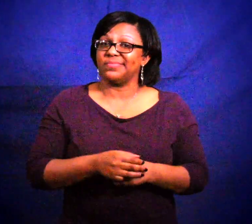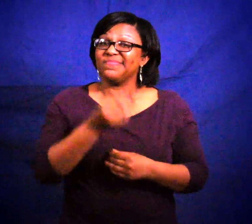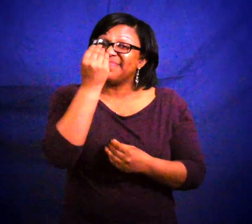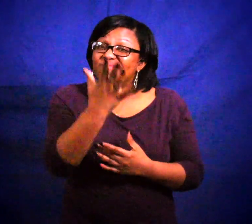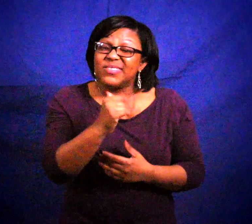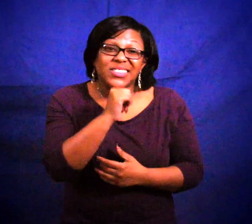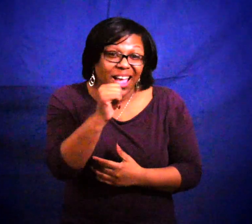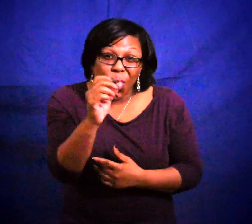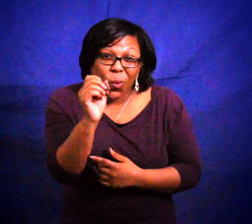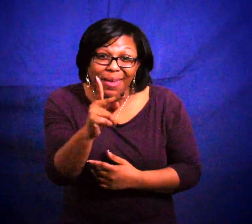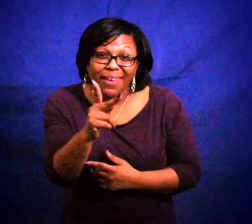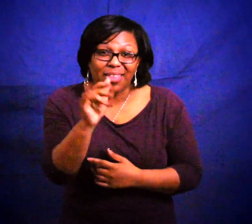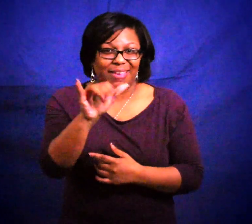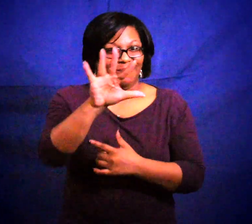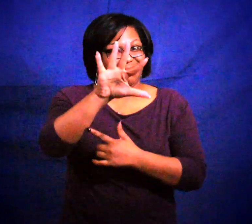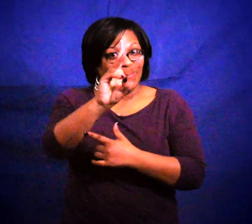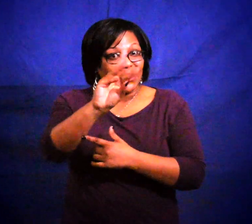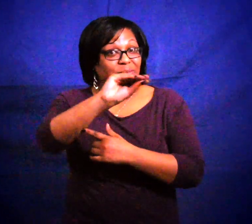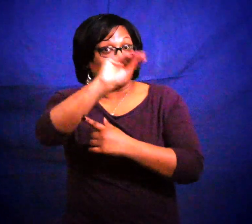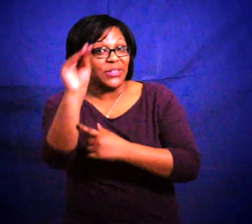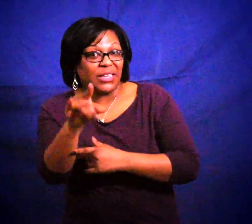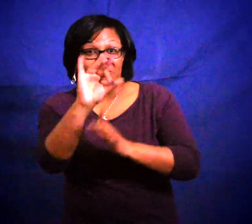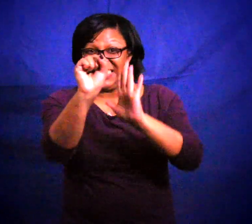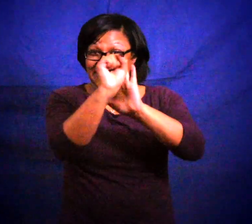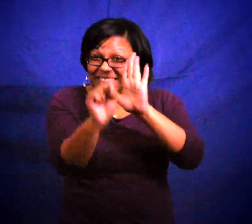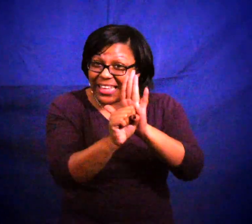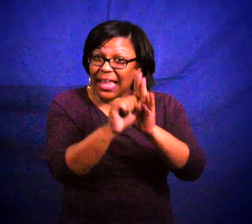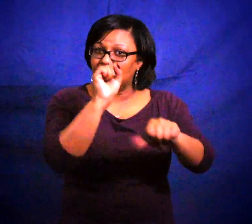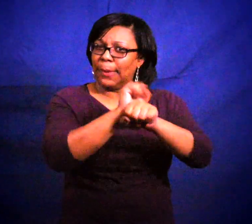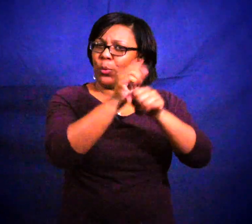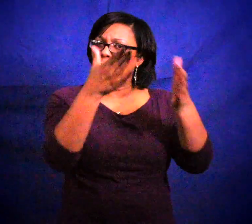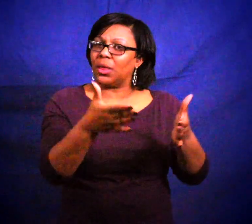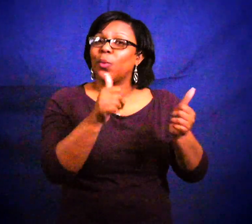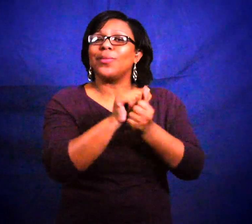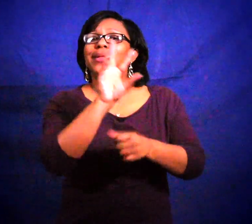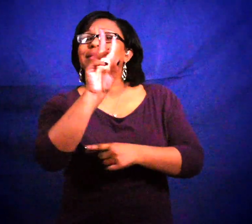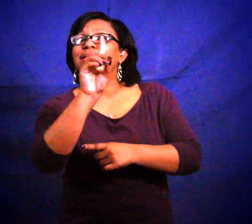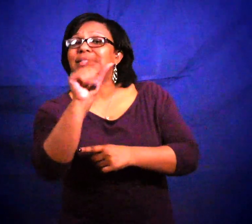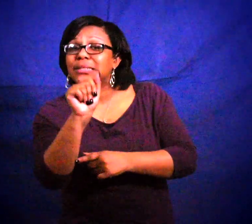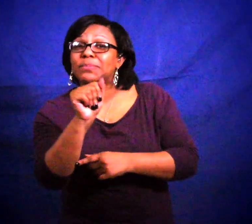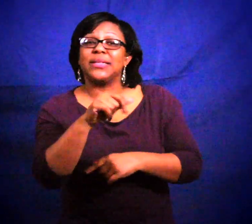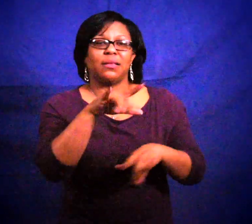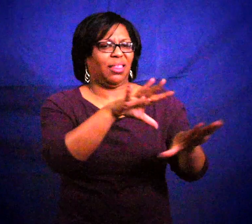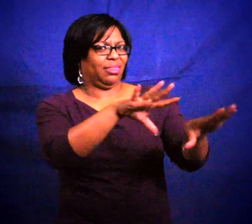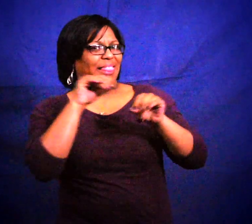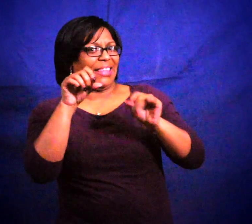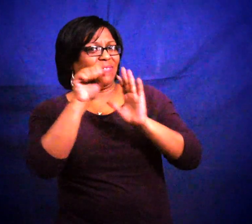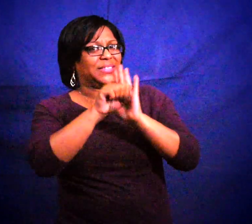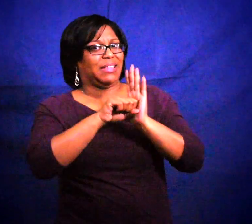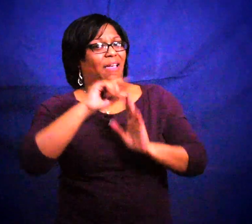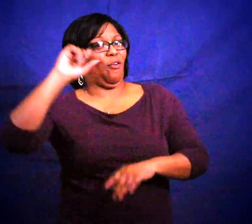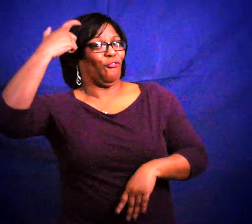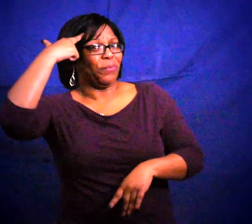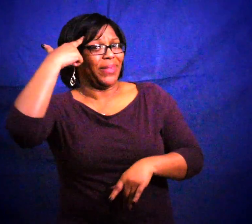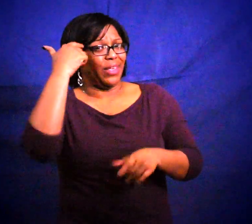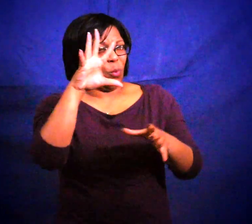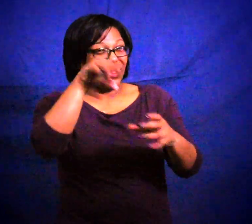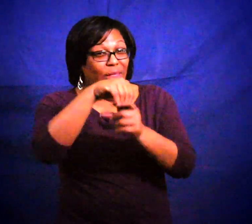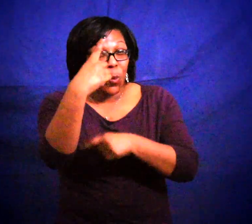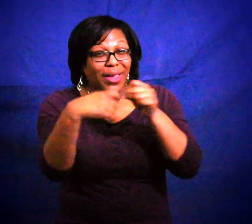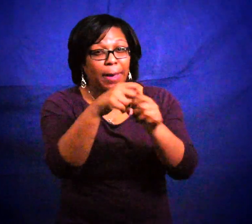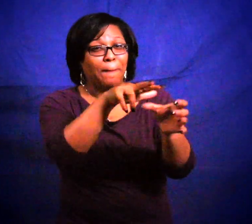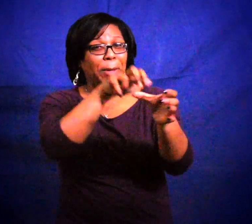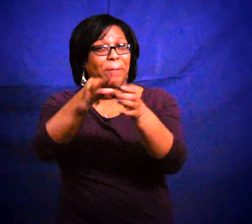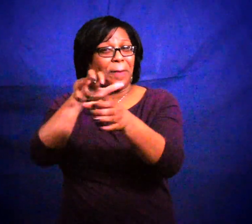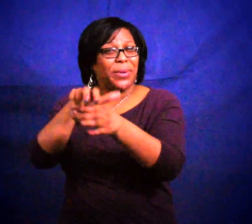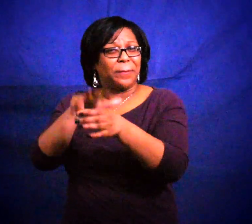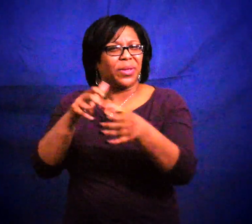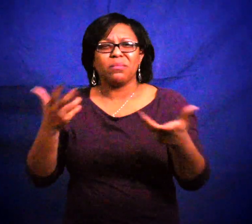It’s not OK that 56% of state employees with disabilities leave state government within a year.